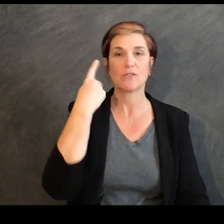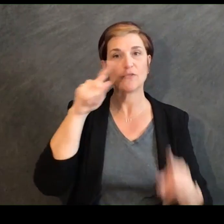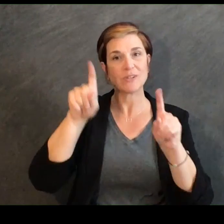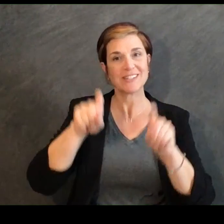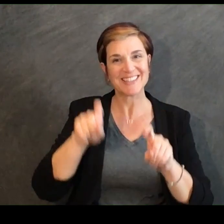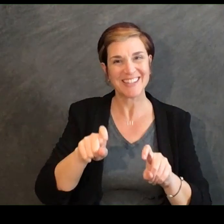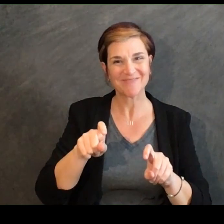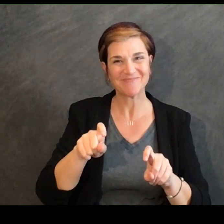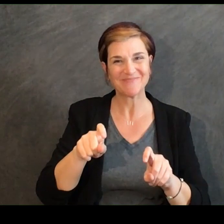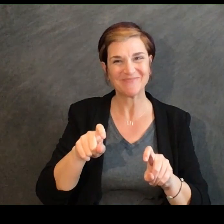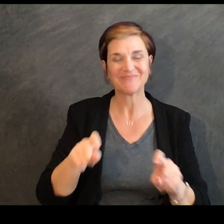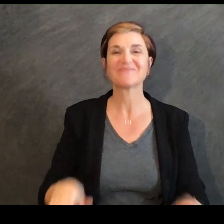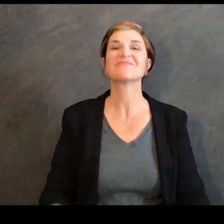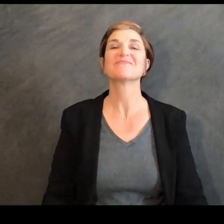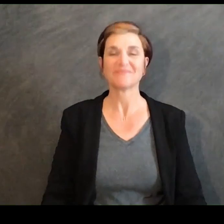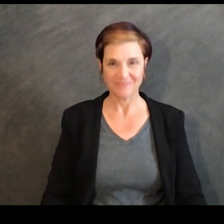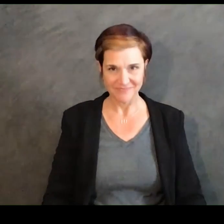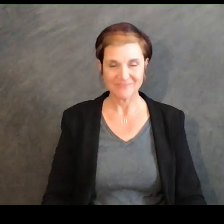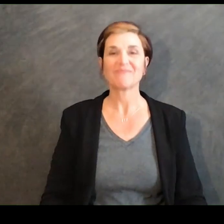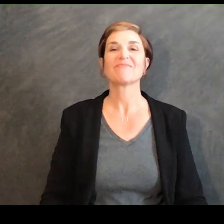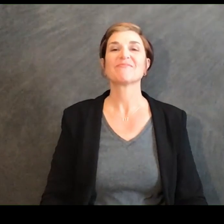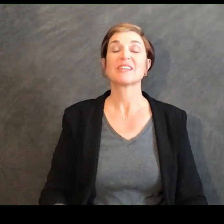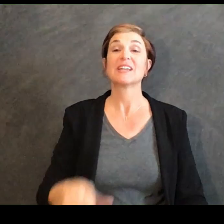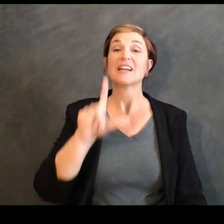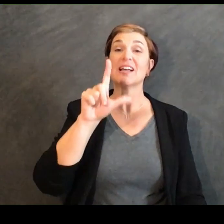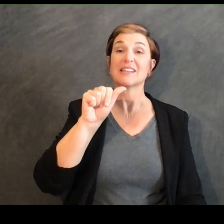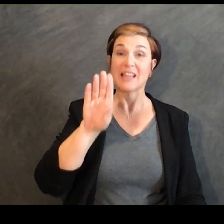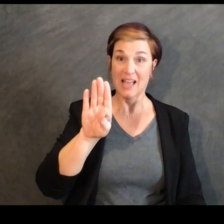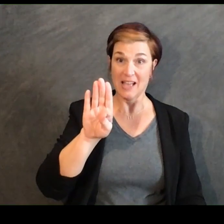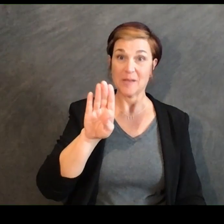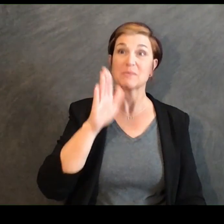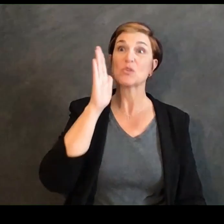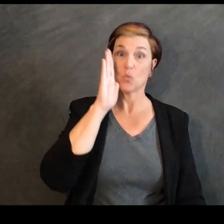labs will then move to the high-throughput automated machines to be